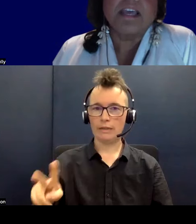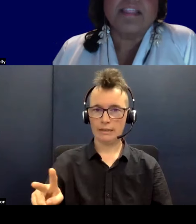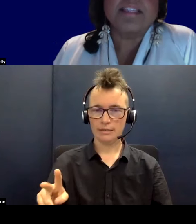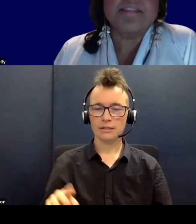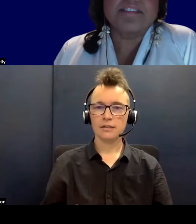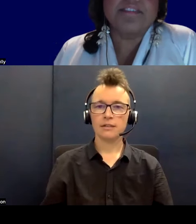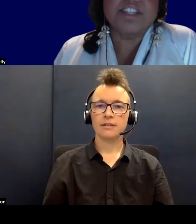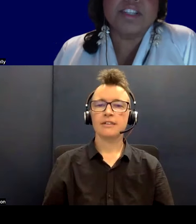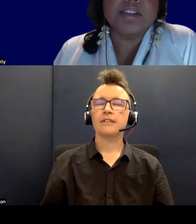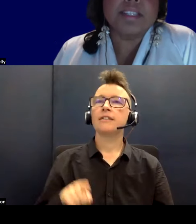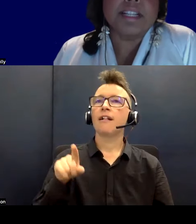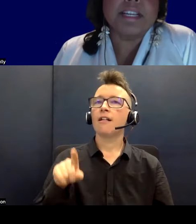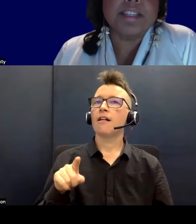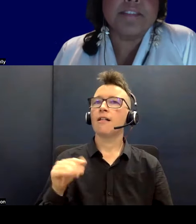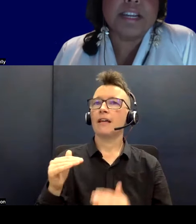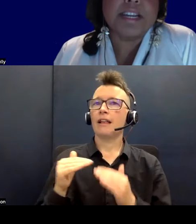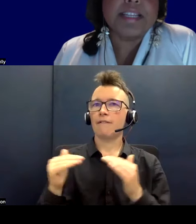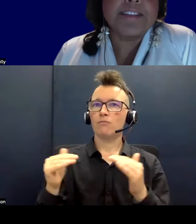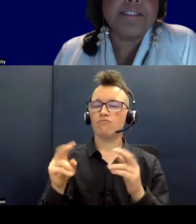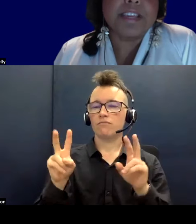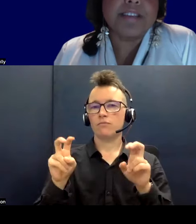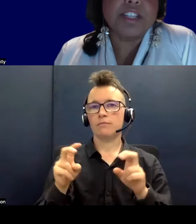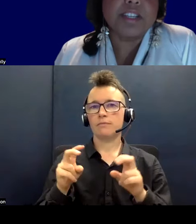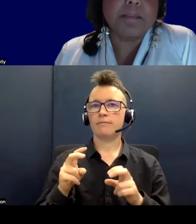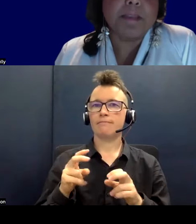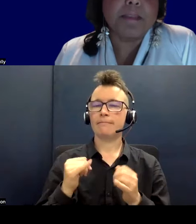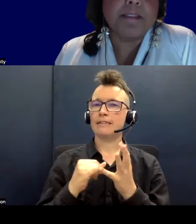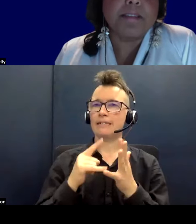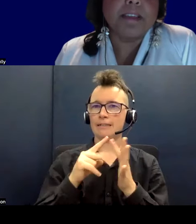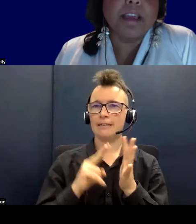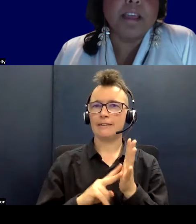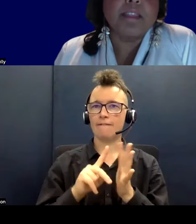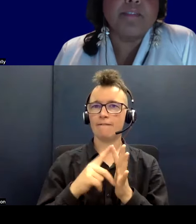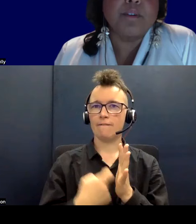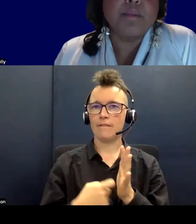This level of vision loss is classified as severe vision impairment. The form of the